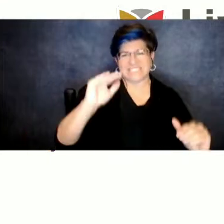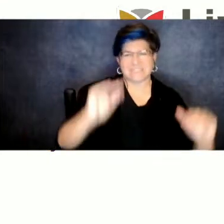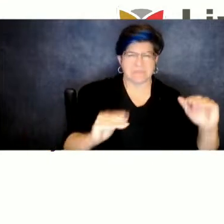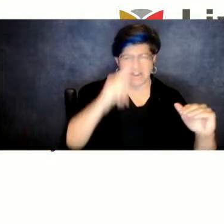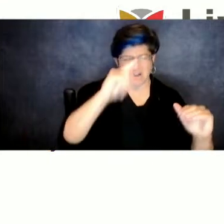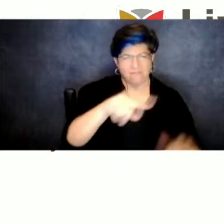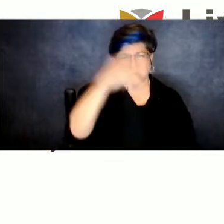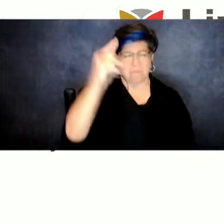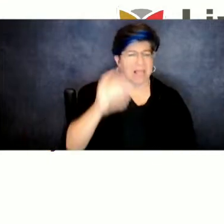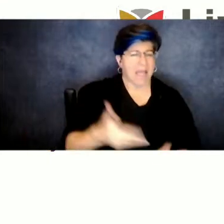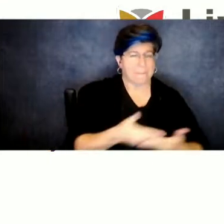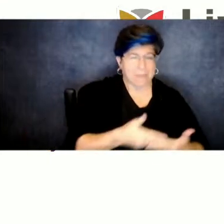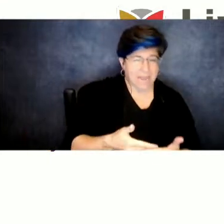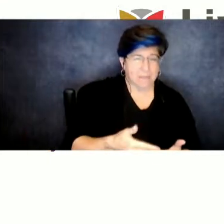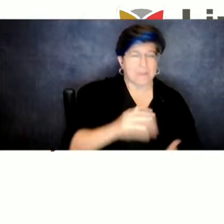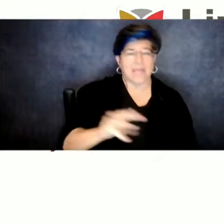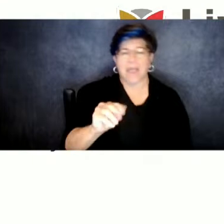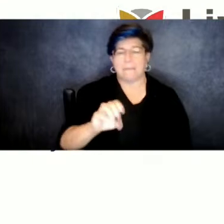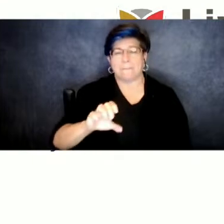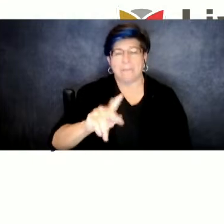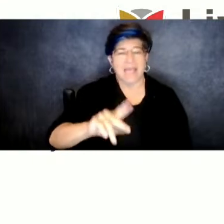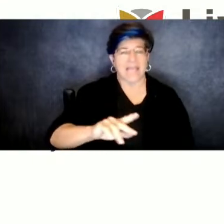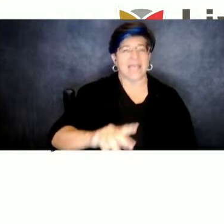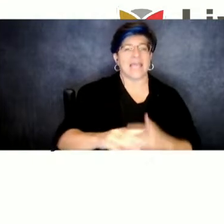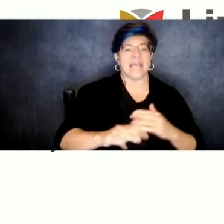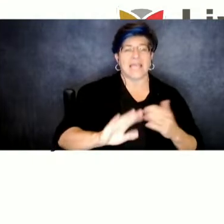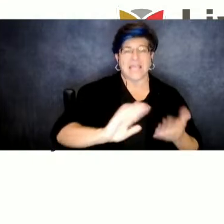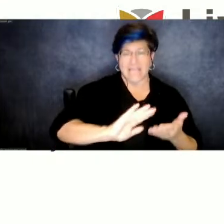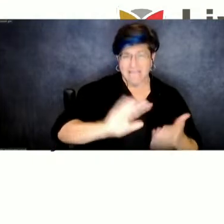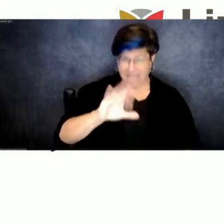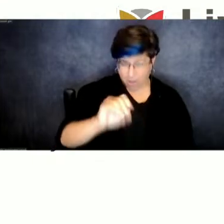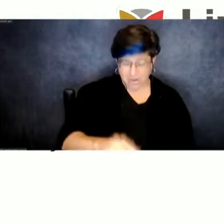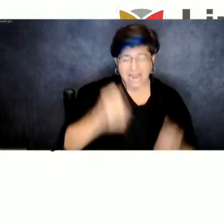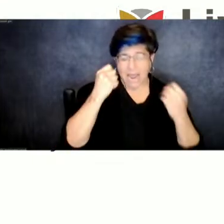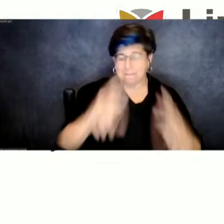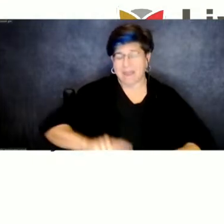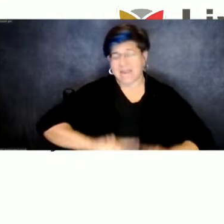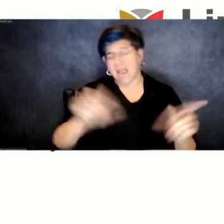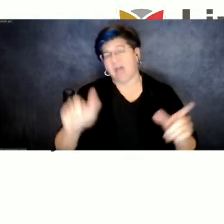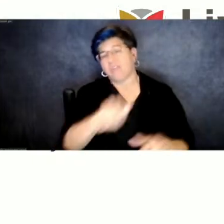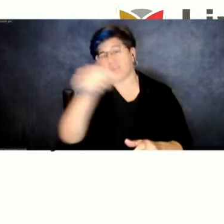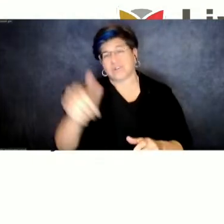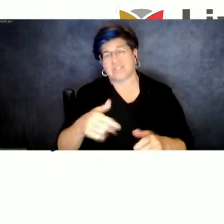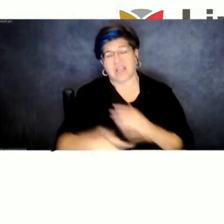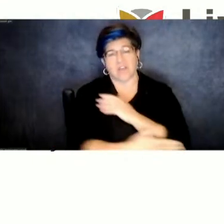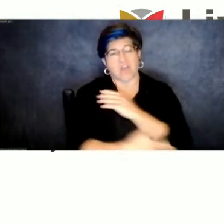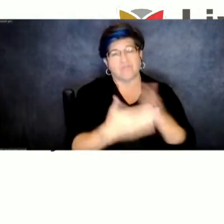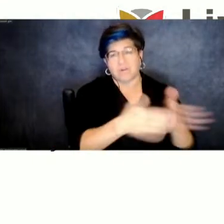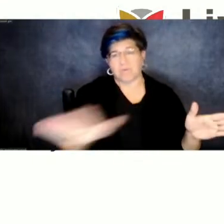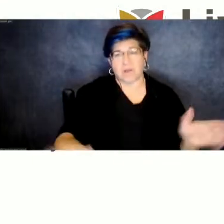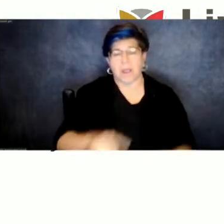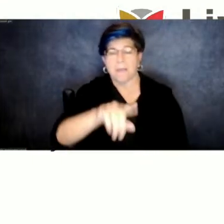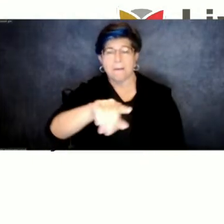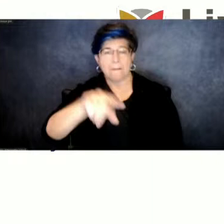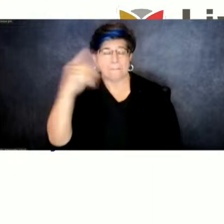HOWEVER, WE CONTINUE TO SEE THIS DISPARITY FOR BLACK BABIES